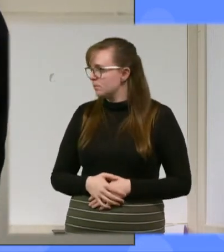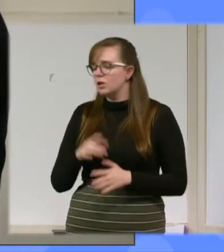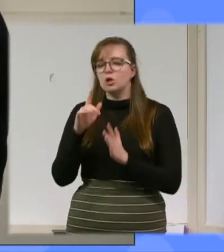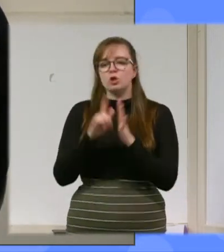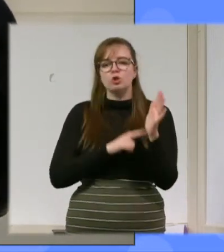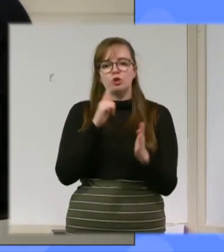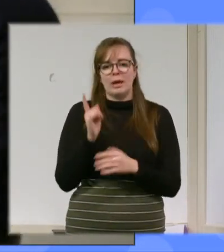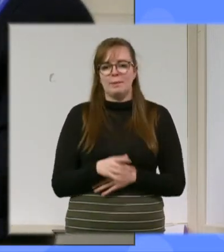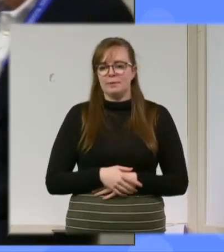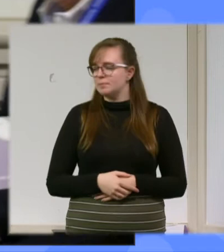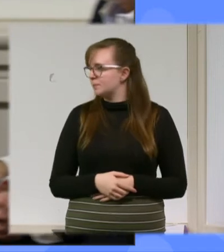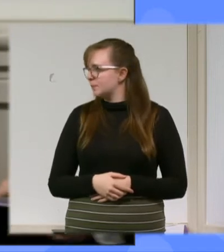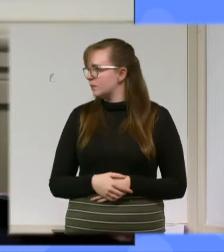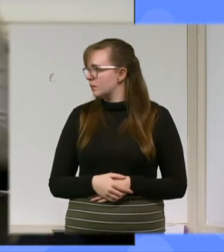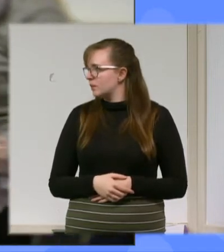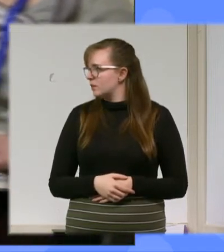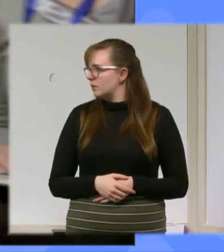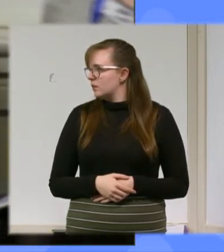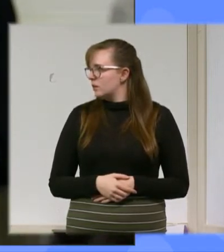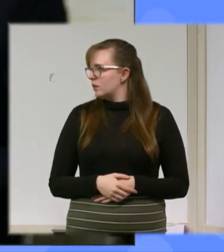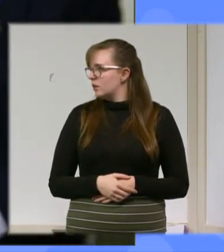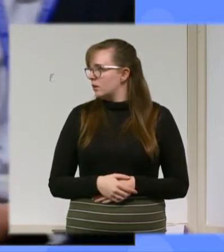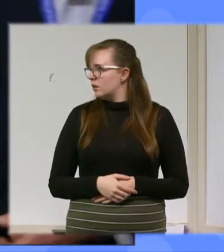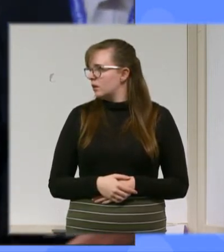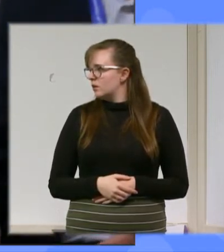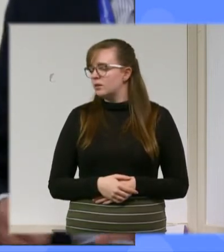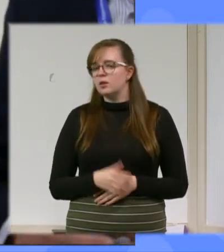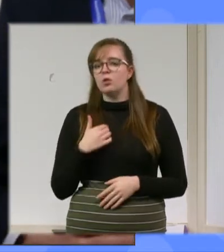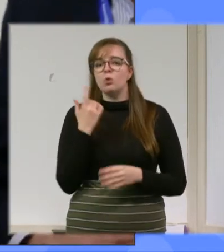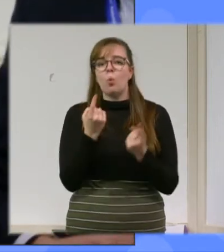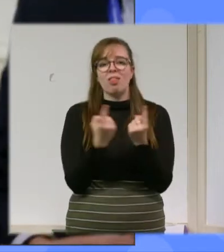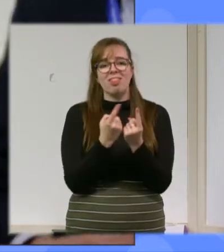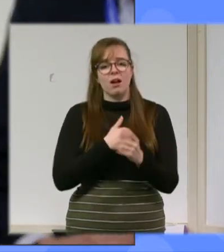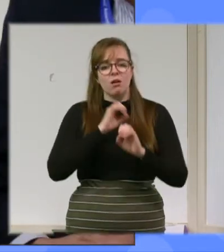with you yeah I mean I the one thing I would say is which are being slightly